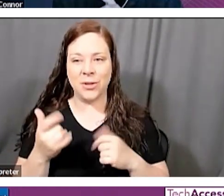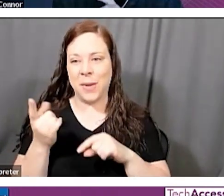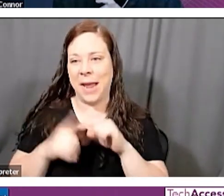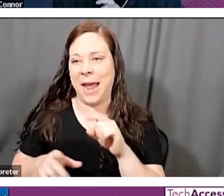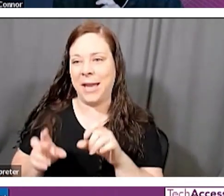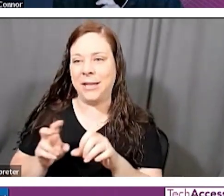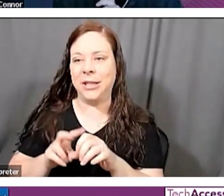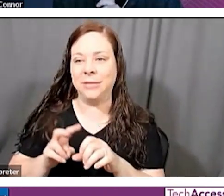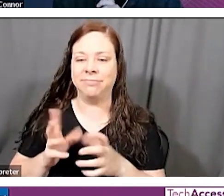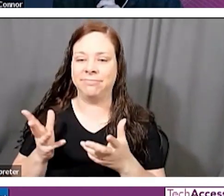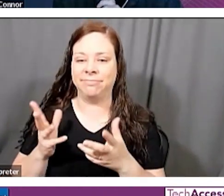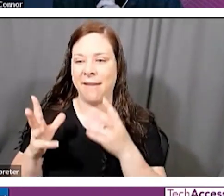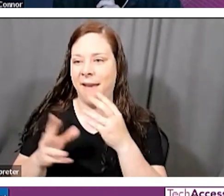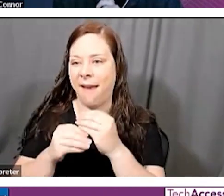but if there's any other- Put him on the spot nonetheless.